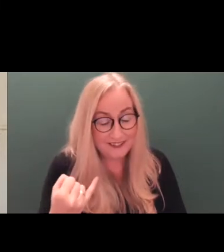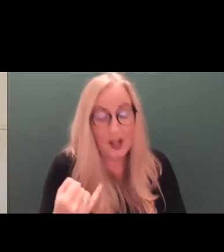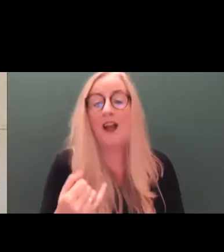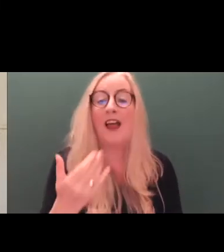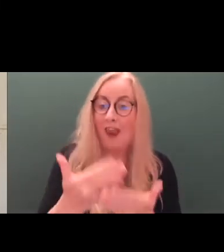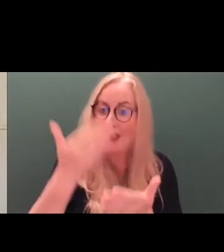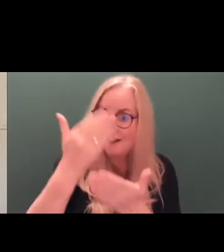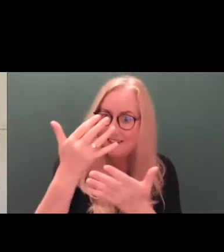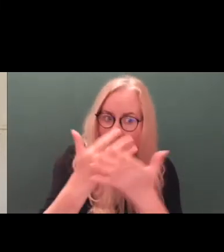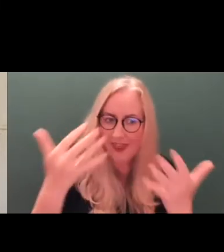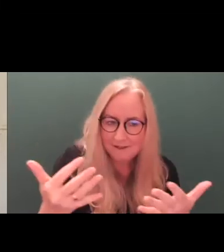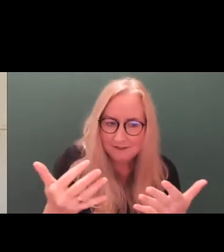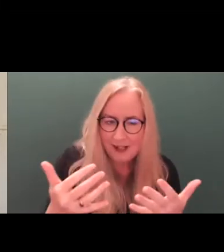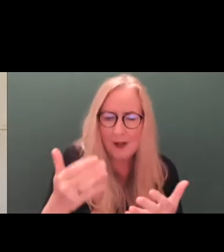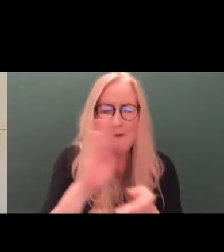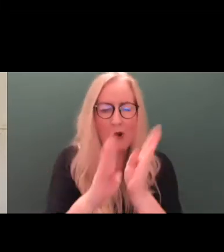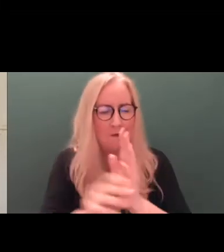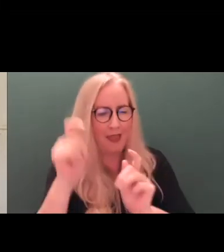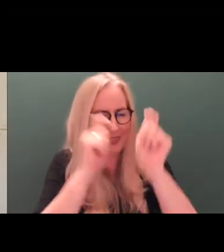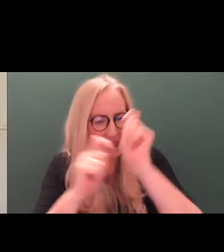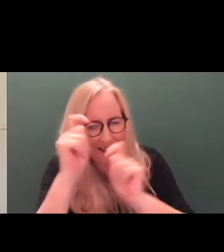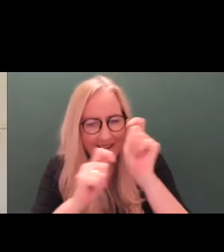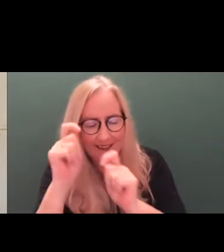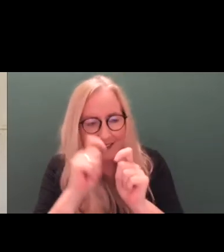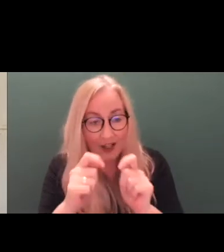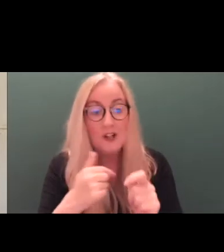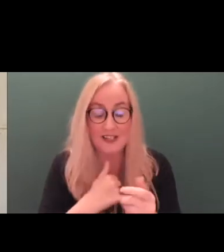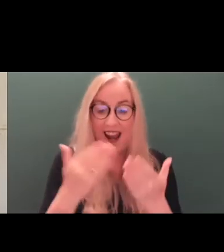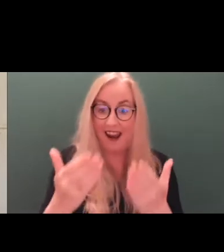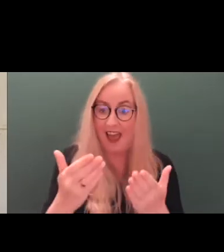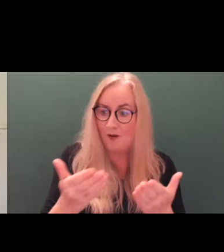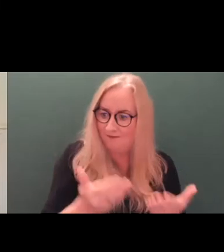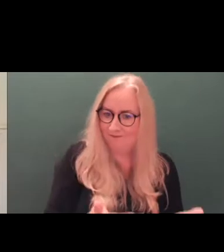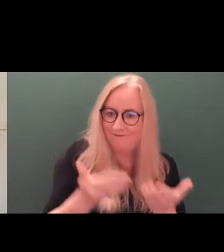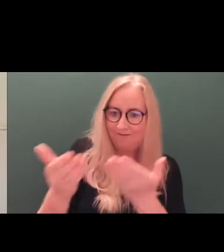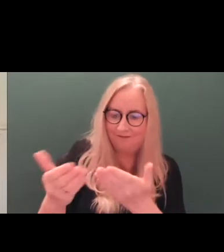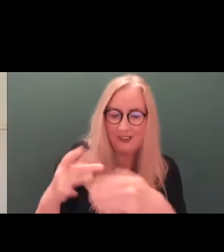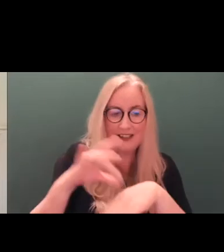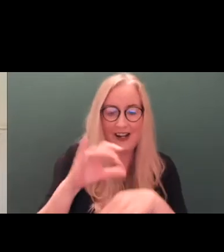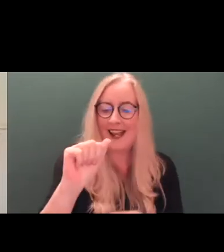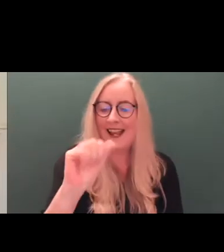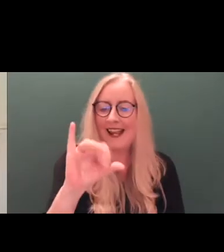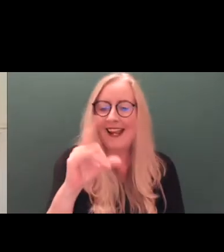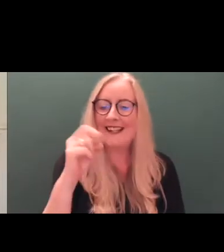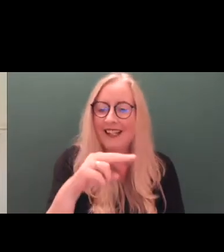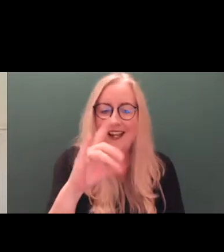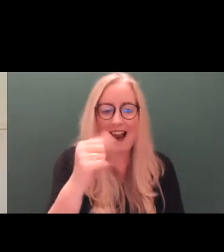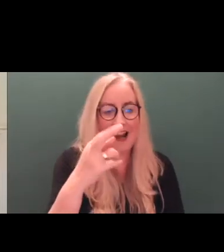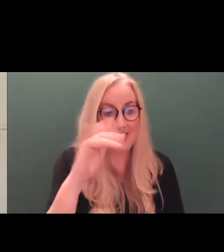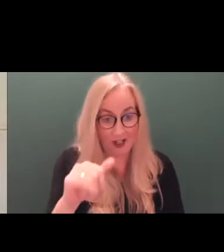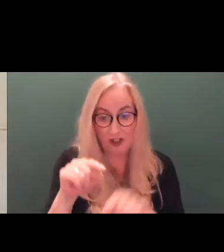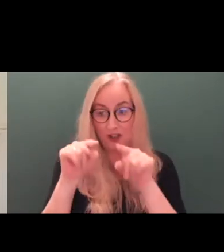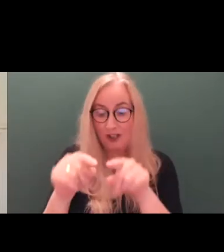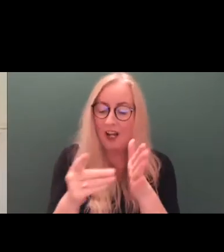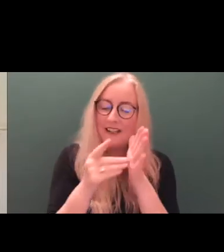and thought provoking, and I will now hand over to Dr Aideen Hartney, who is the director of the NDA,